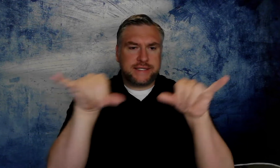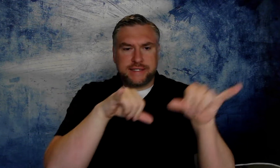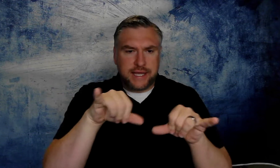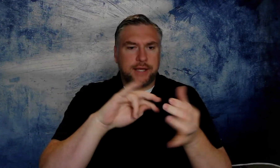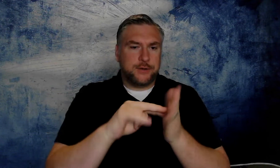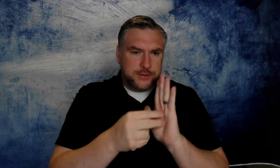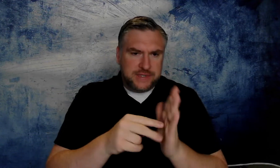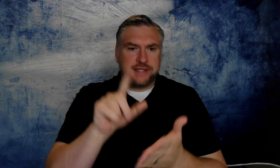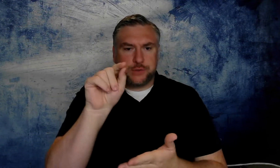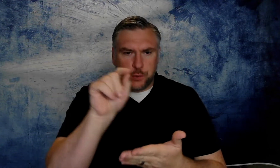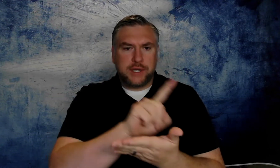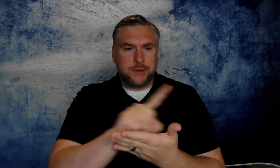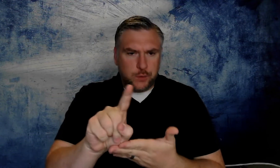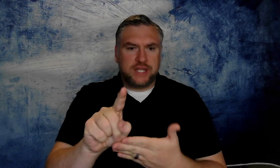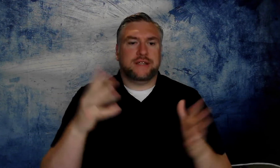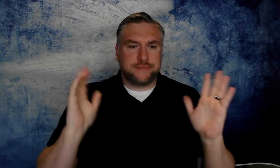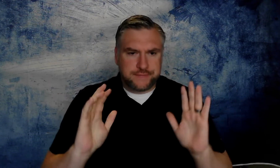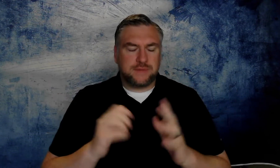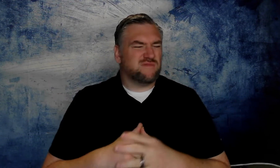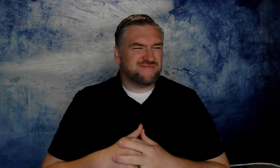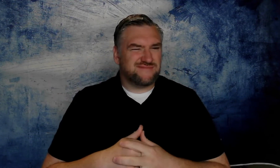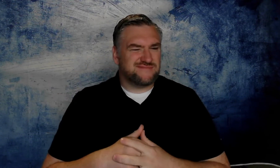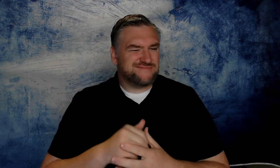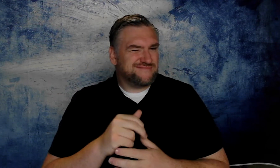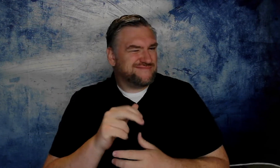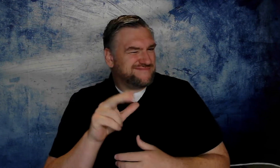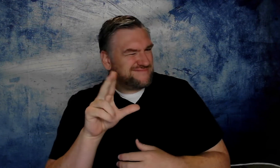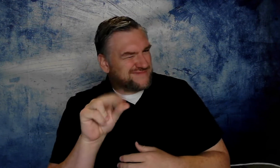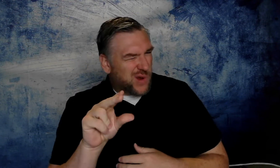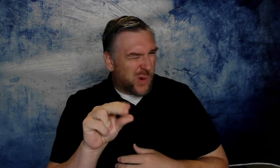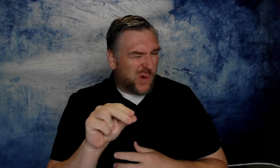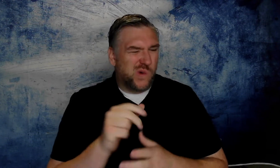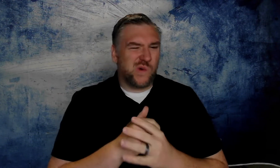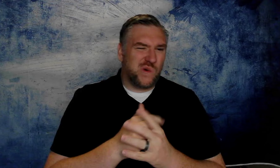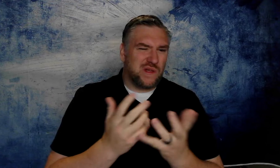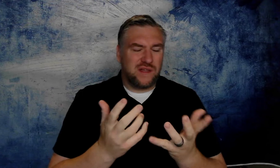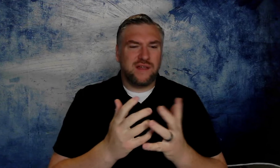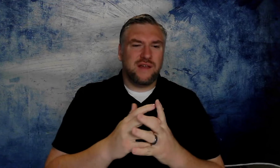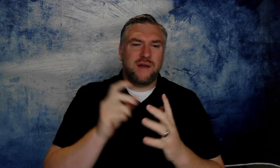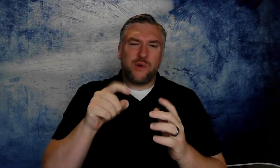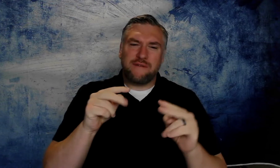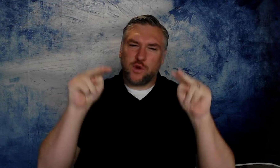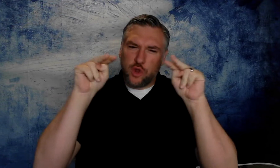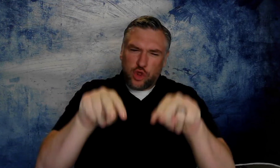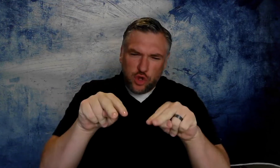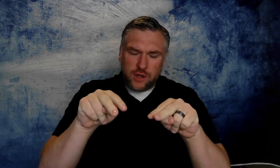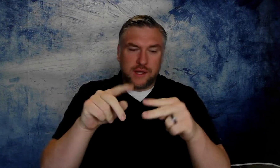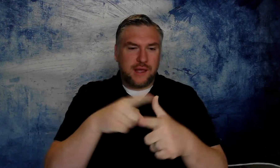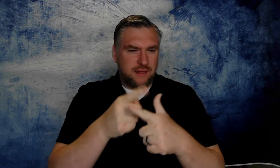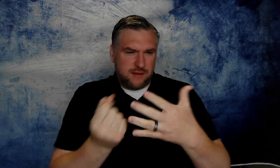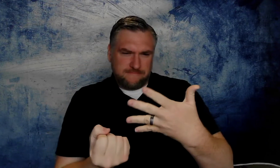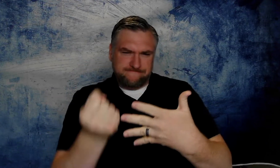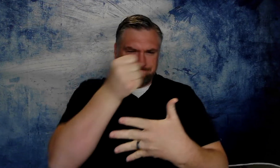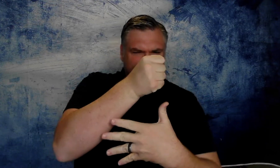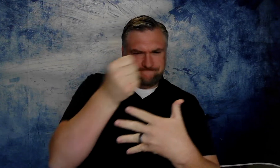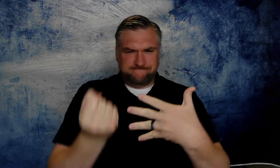20 standards that means 20 weeks” – no, not really. We have to look and